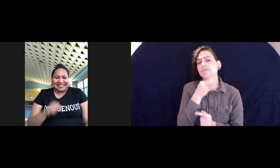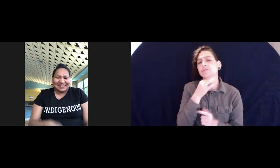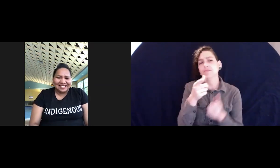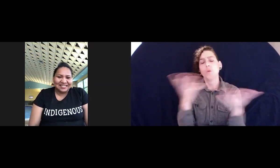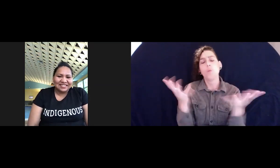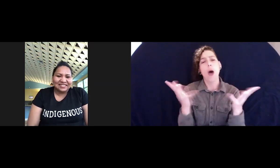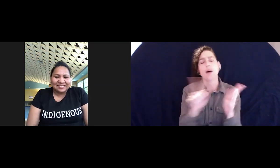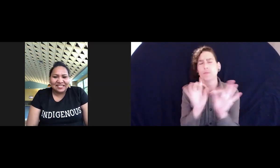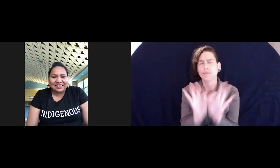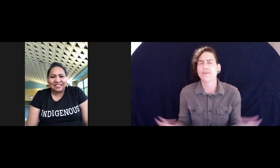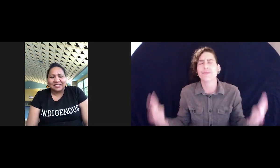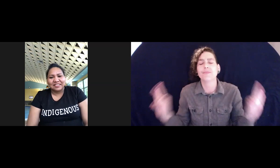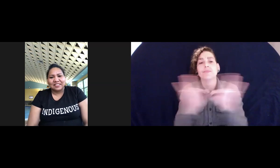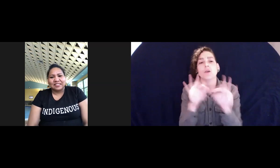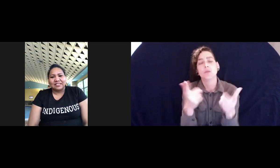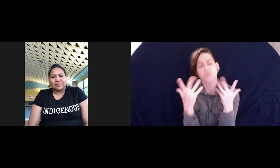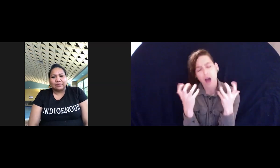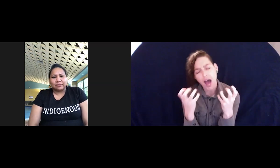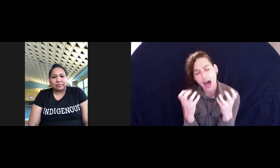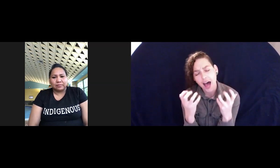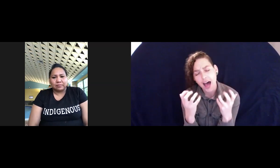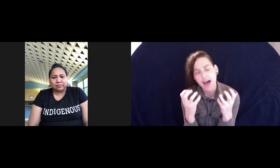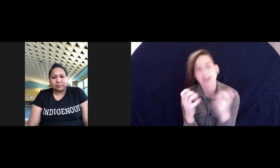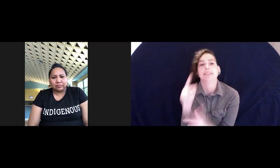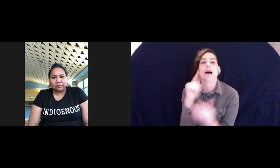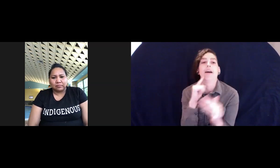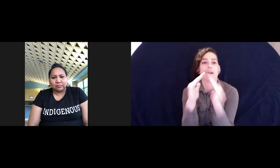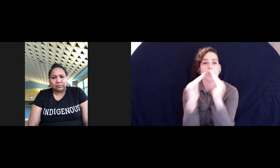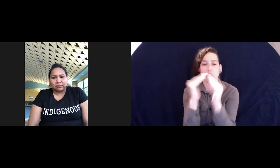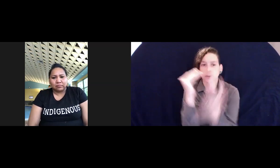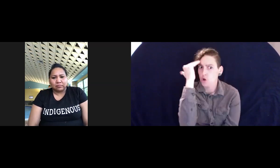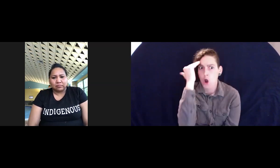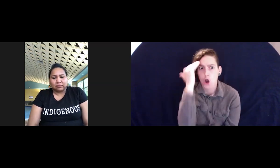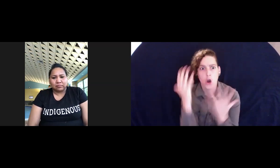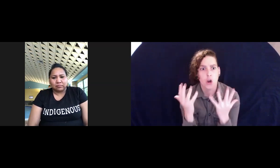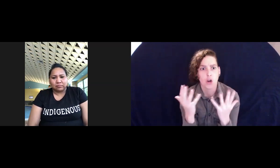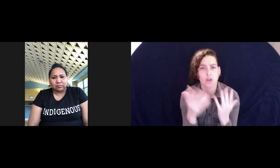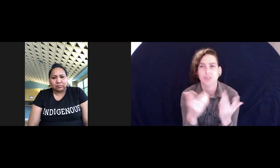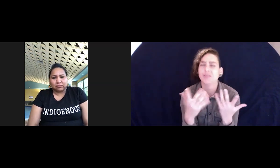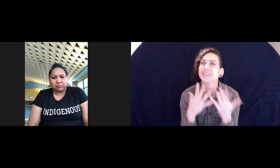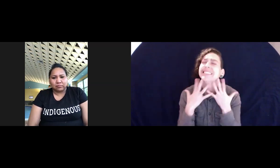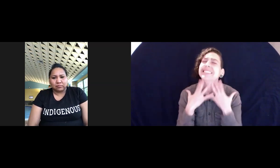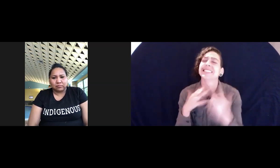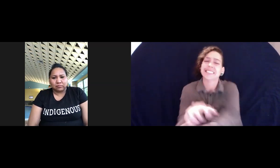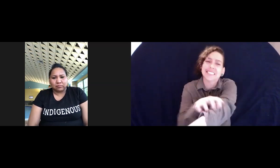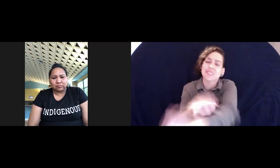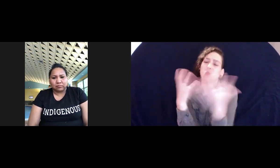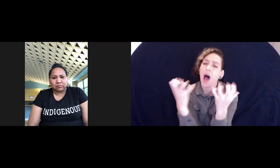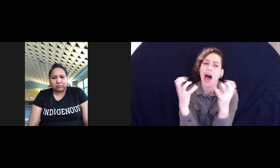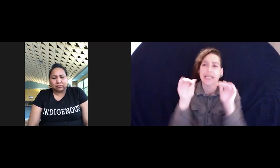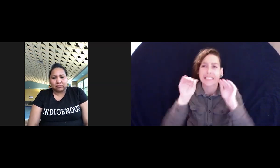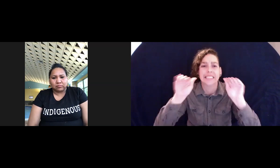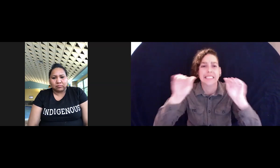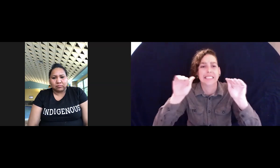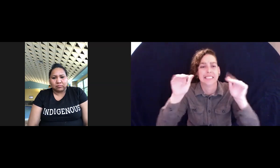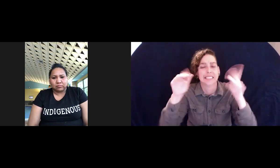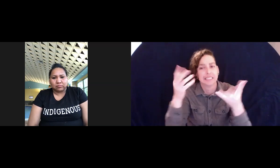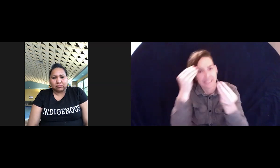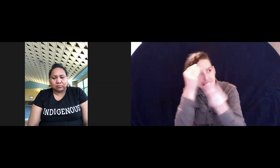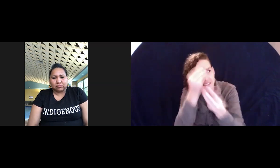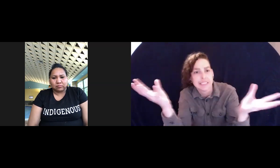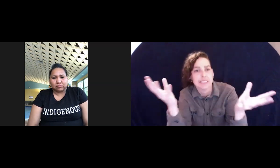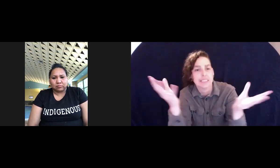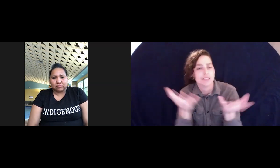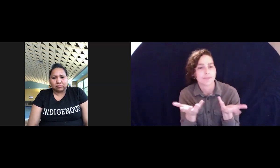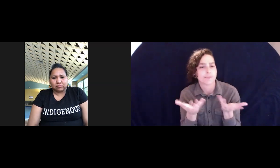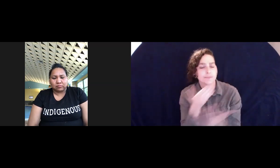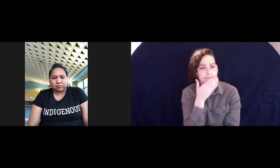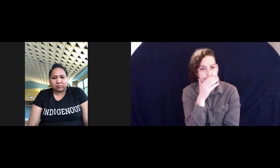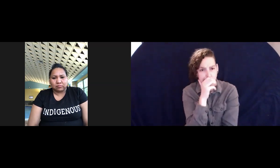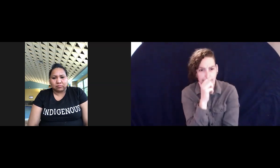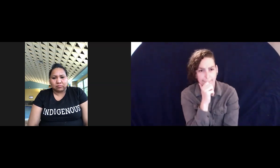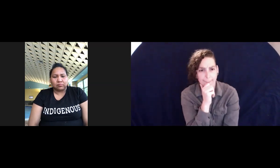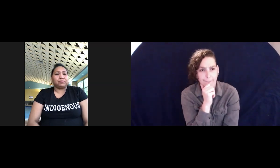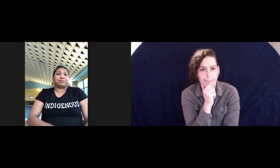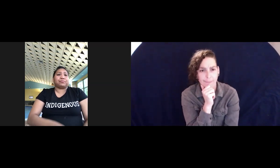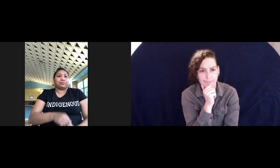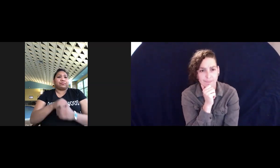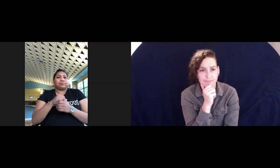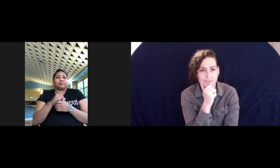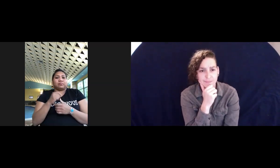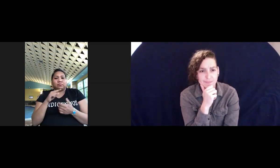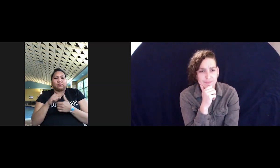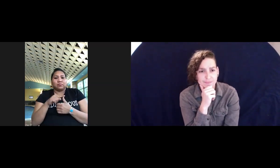What's the most important thing you desperately want the Deaf community to know?